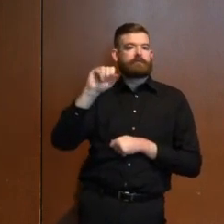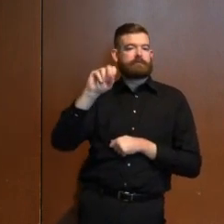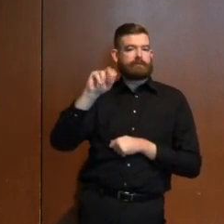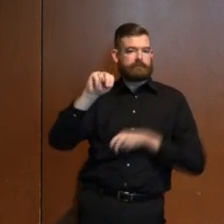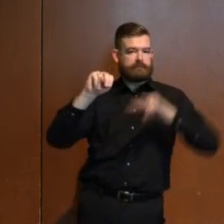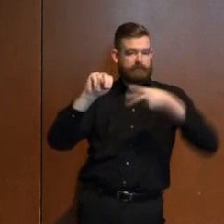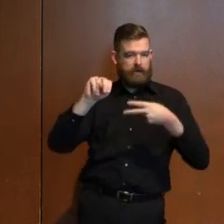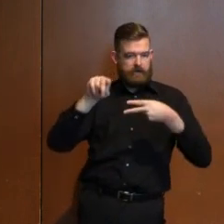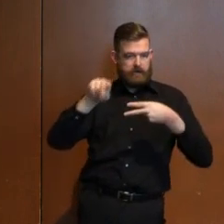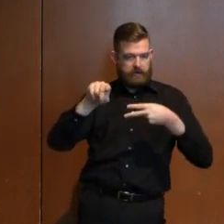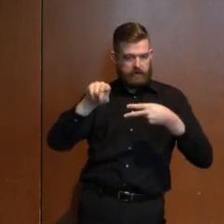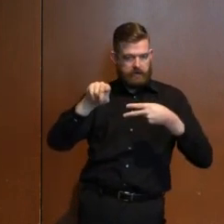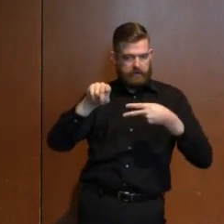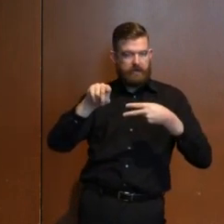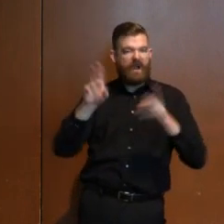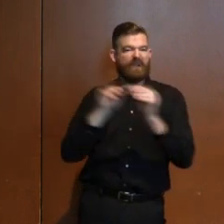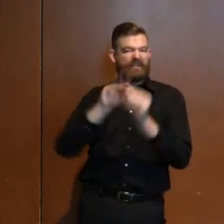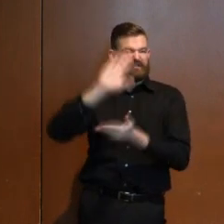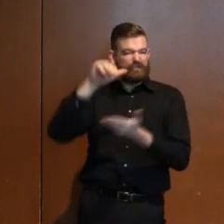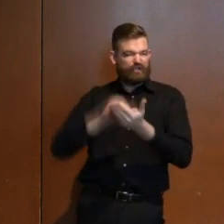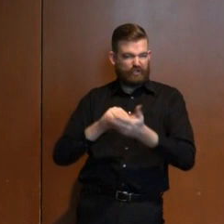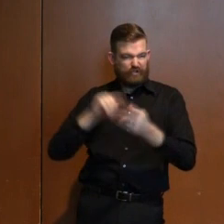INTO SERVICE WILL BE AT THE